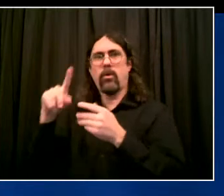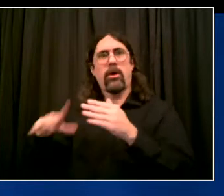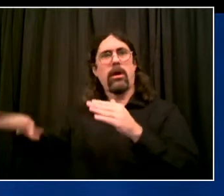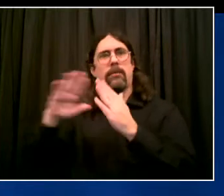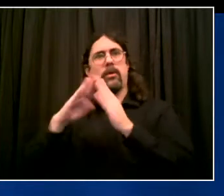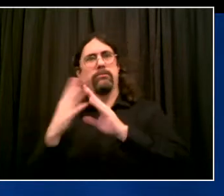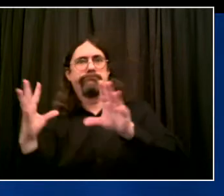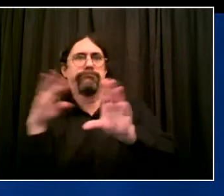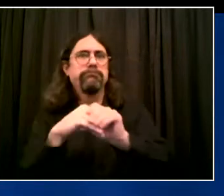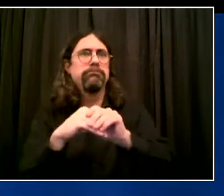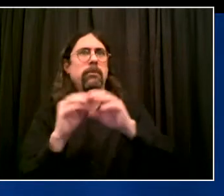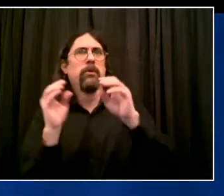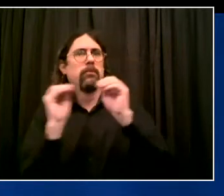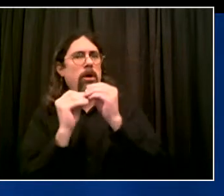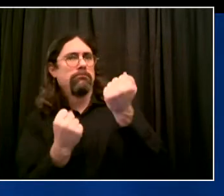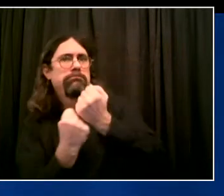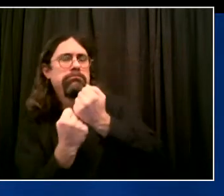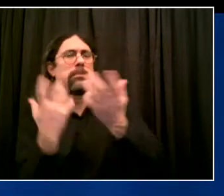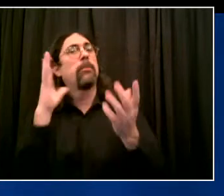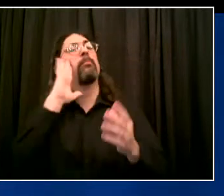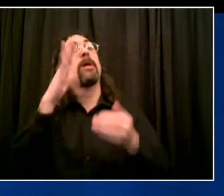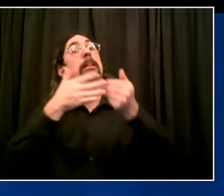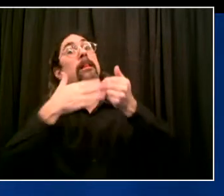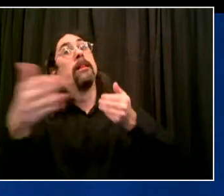THIS I THINK REALLY GOES VERY FAR INTO